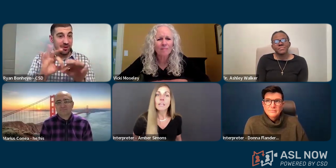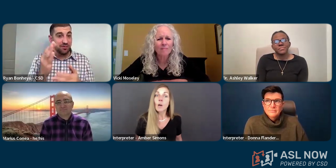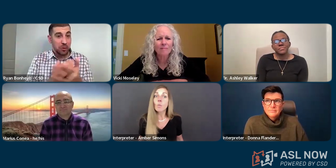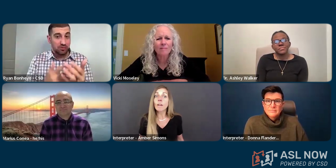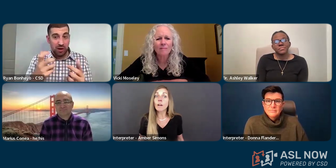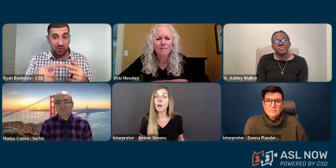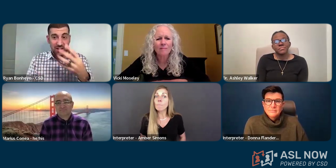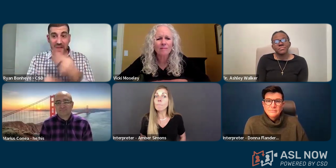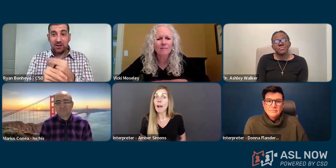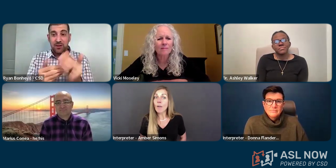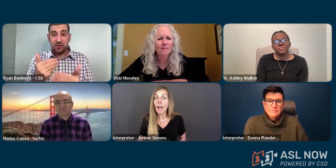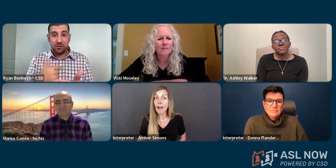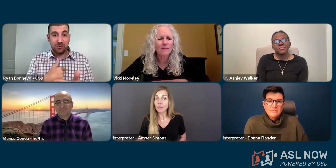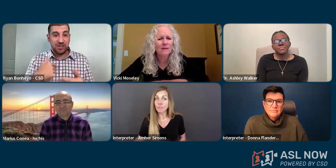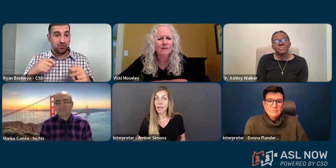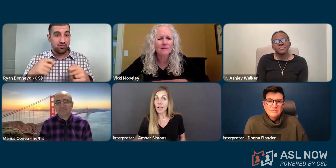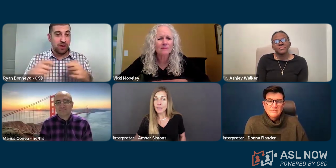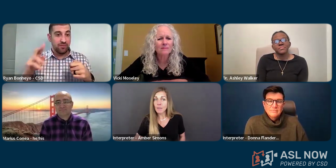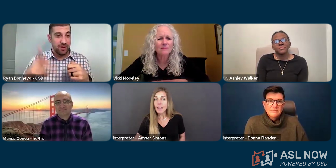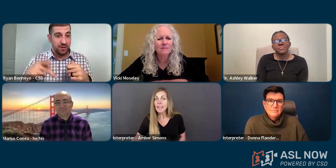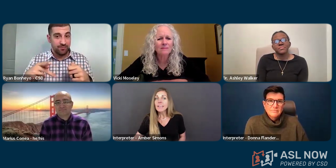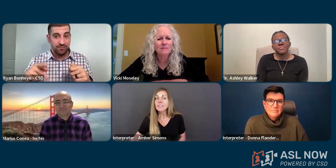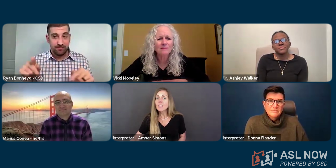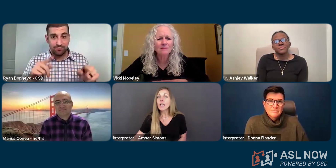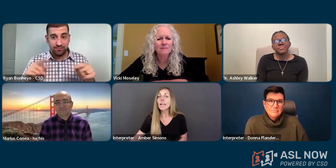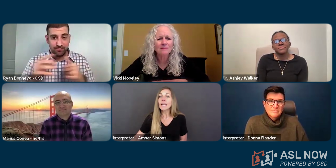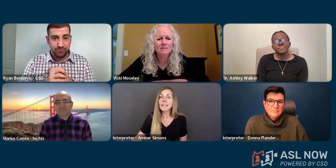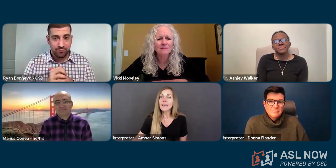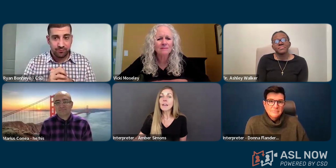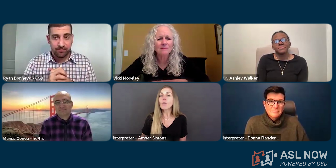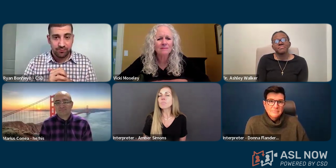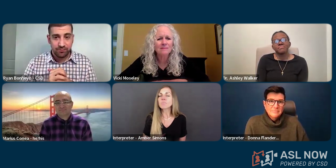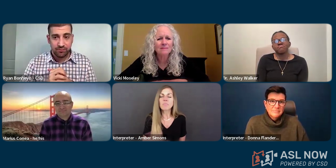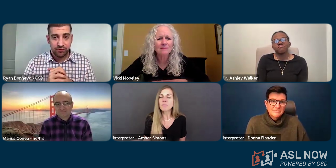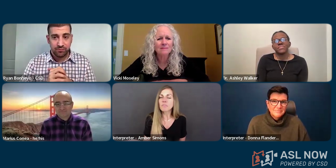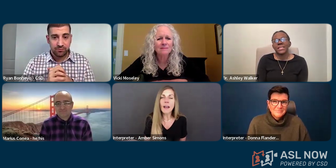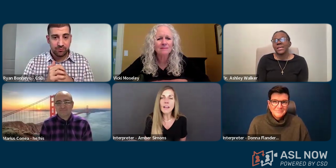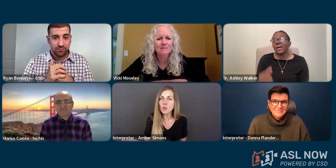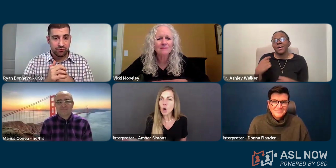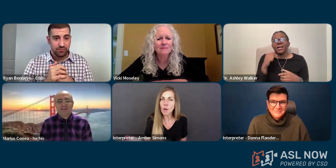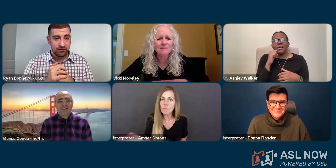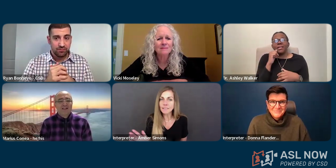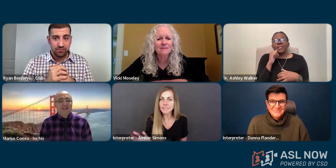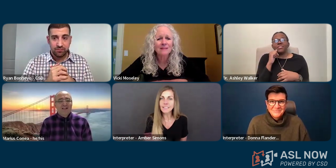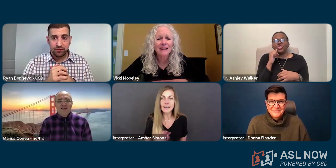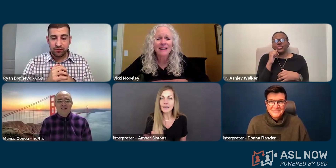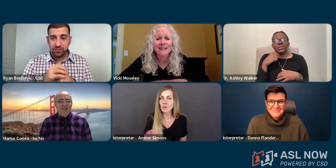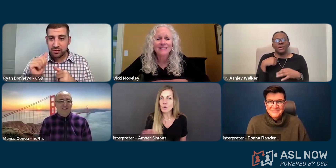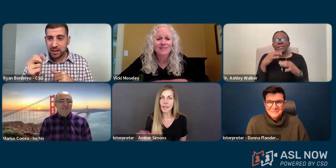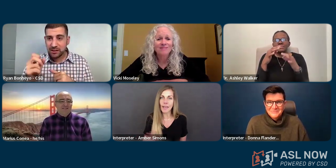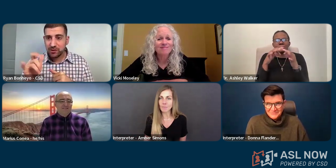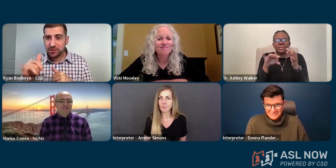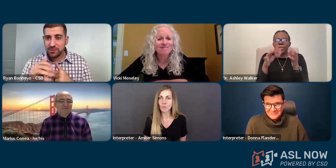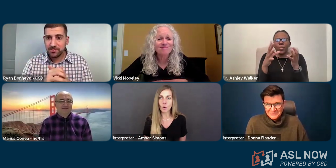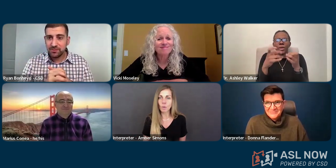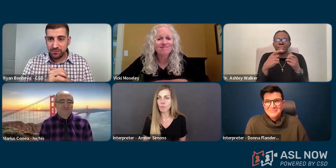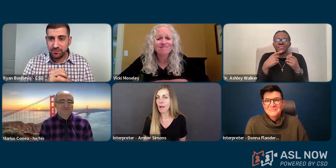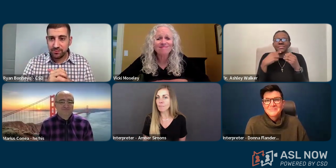You know, we are about out of time. Is there any final comments that any of you want to add before we wrap?